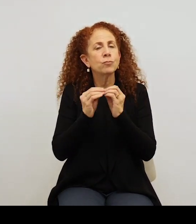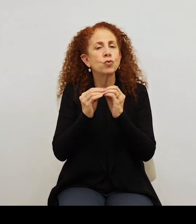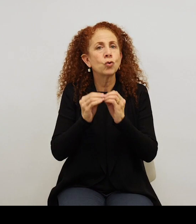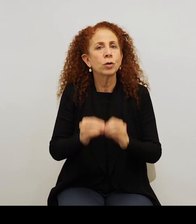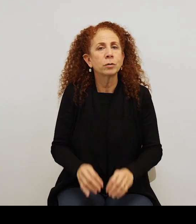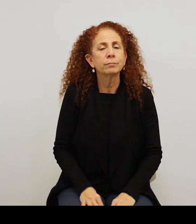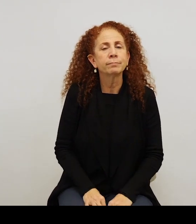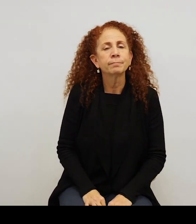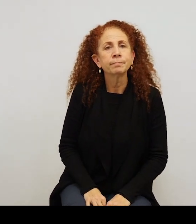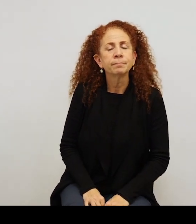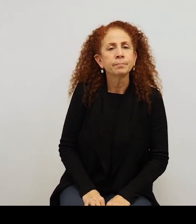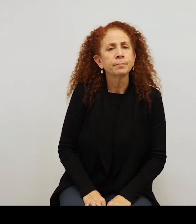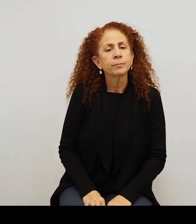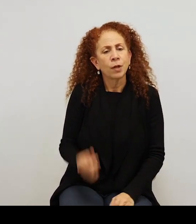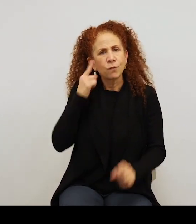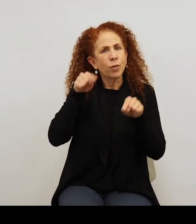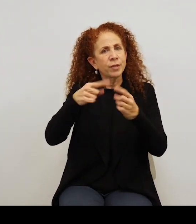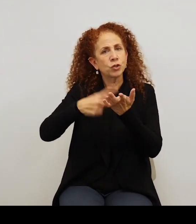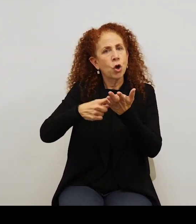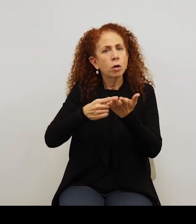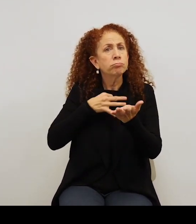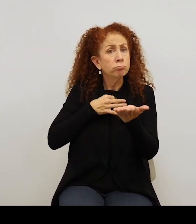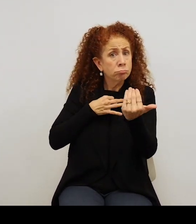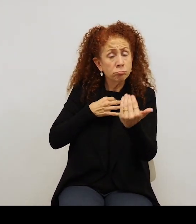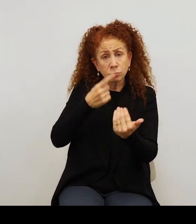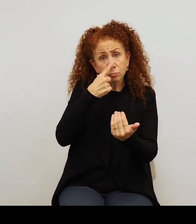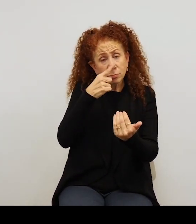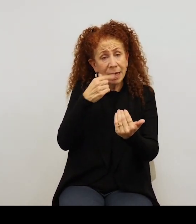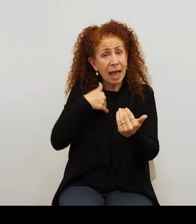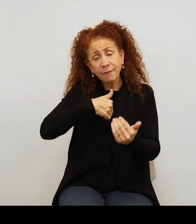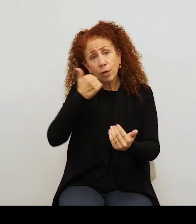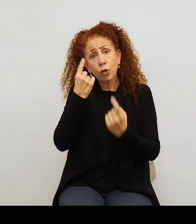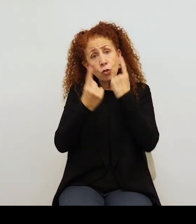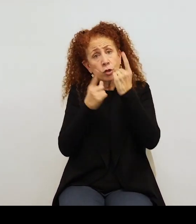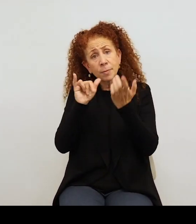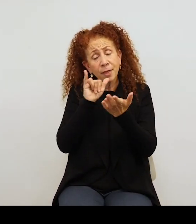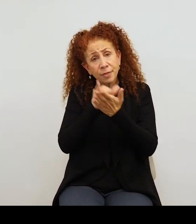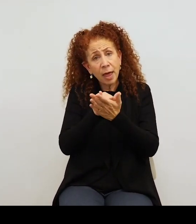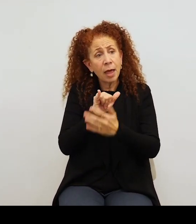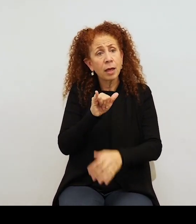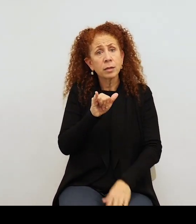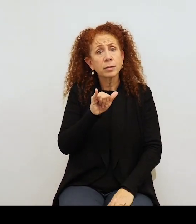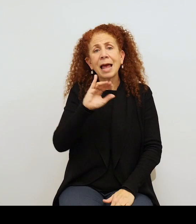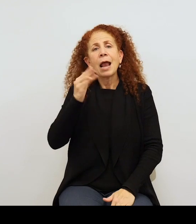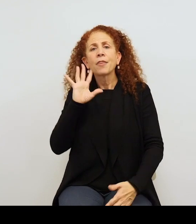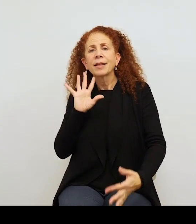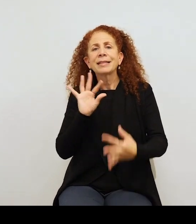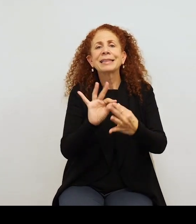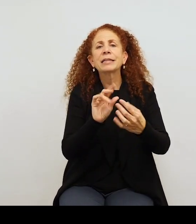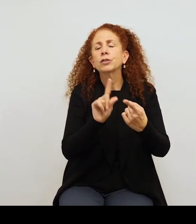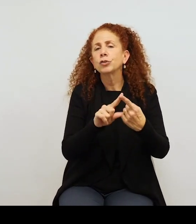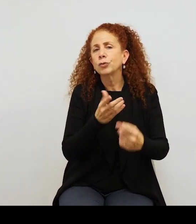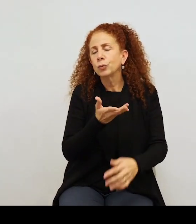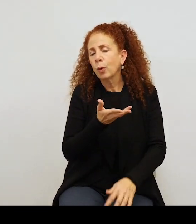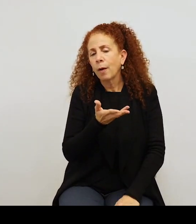in this talk, and I'm wondering if you have any thoughts on that. And it's linked to--